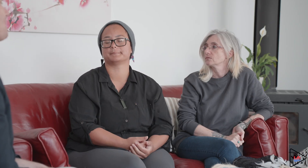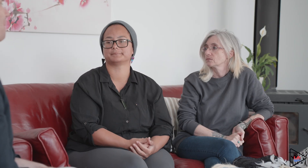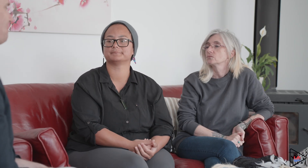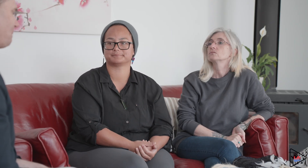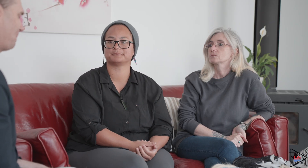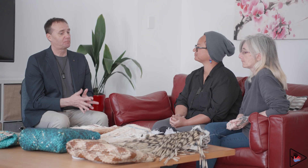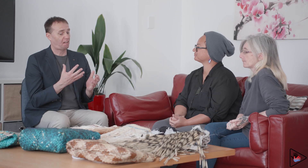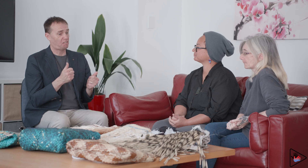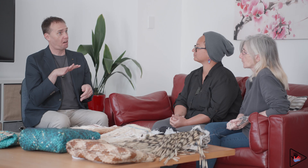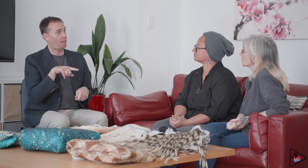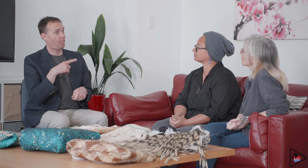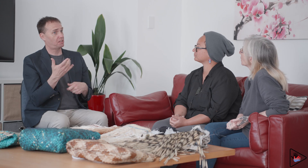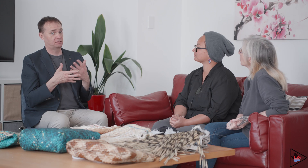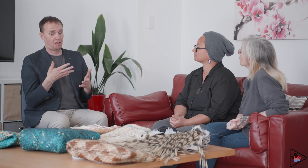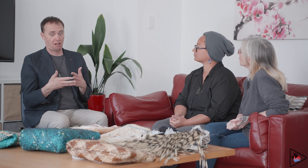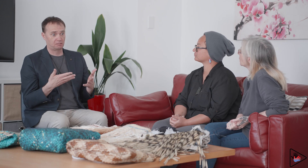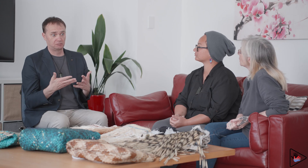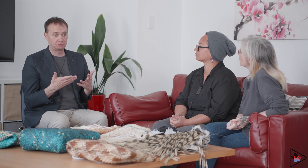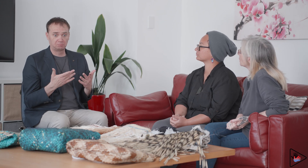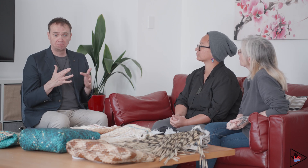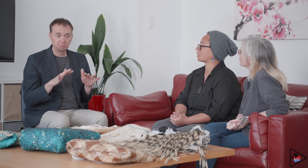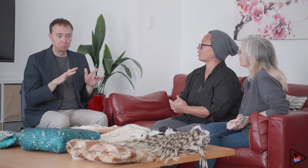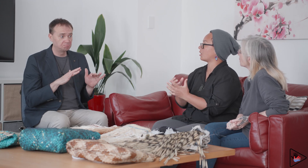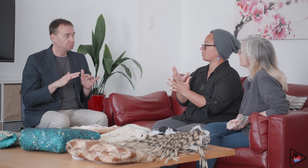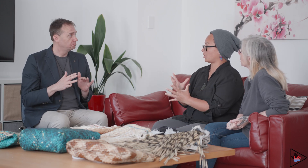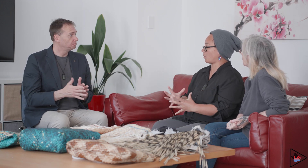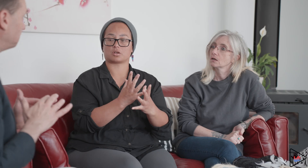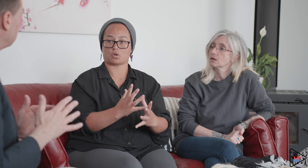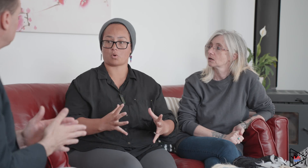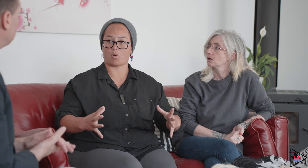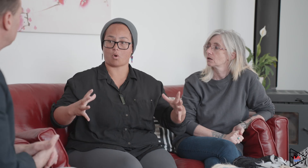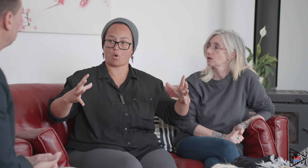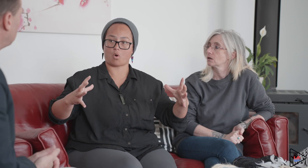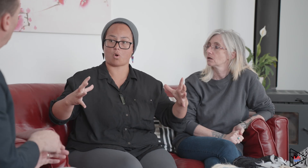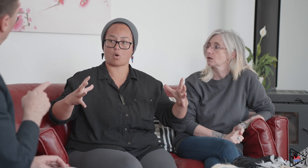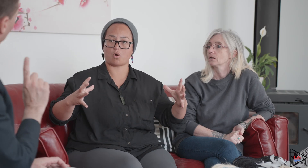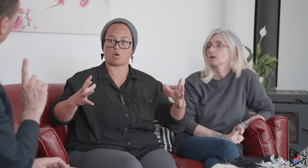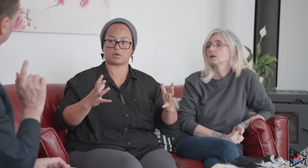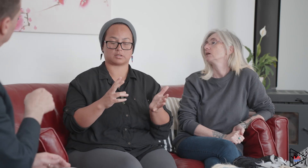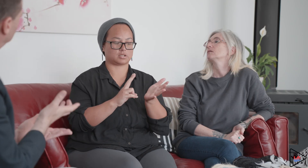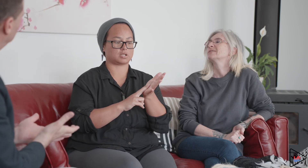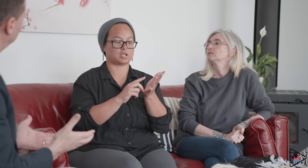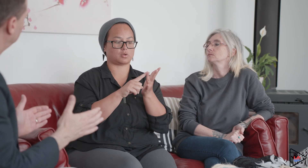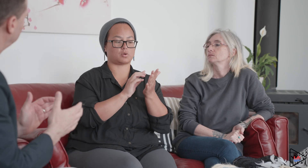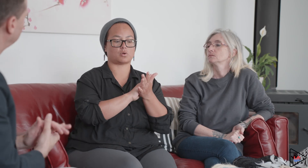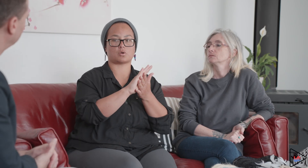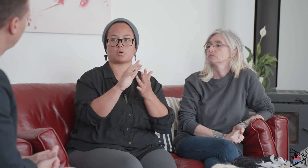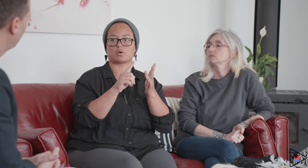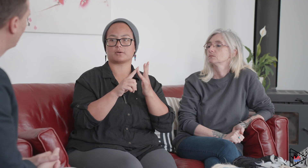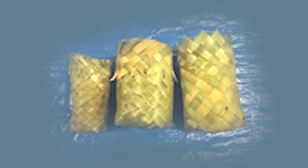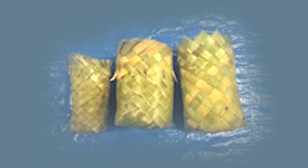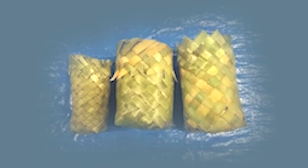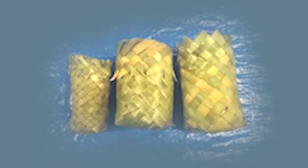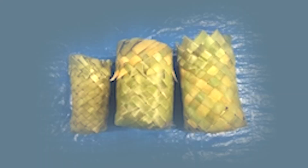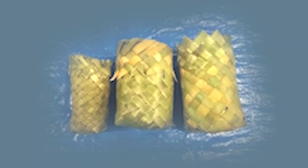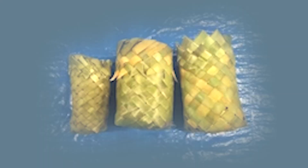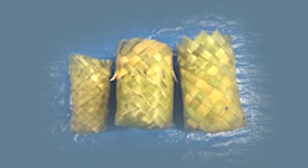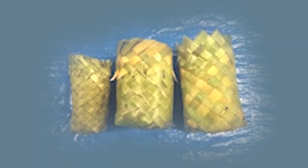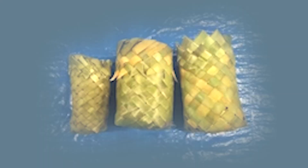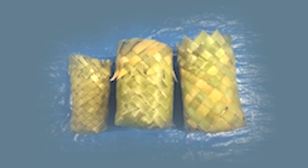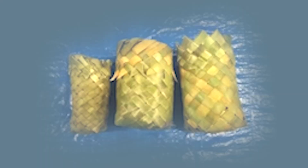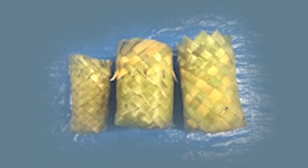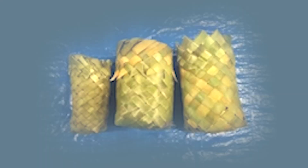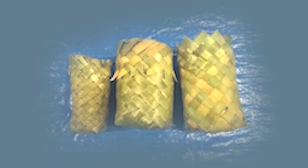what's going to match them and same for adults. Great. Any other signs come to mind? Yes. Noho.